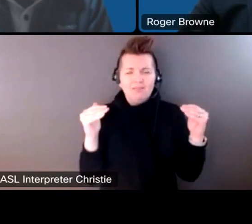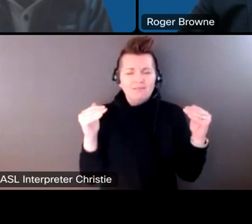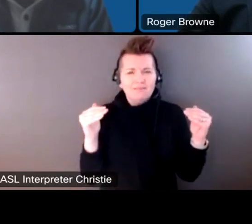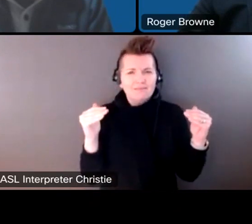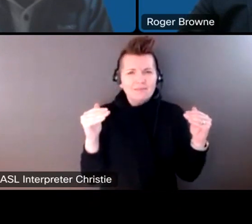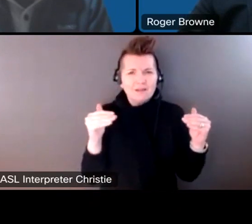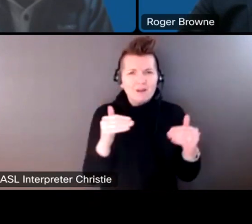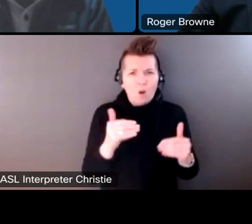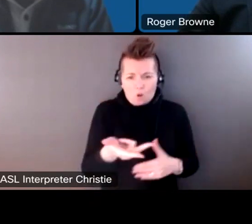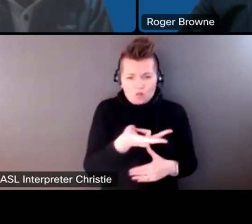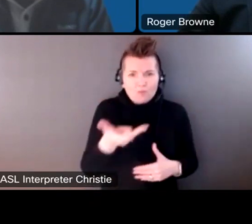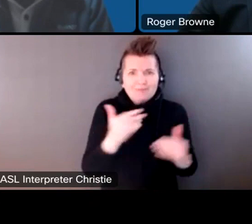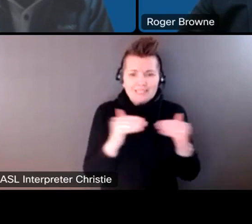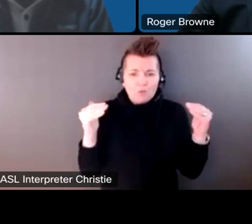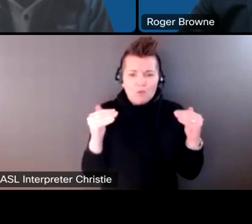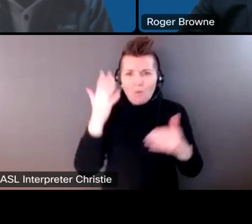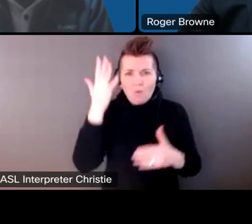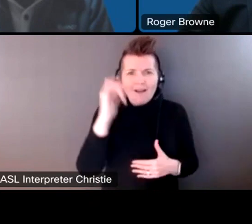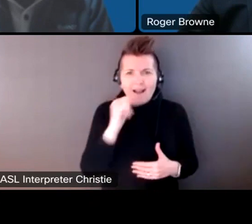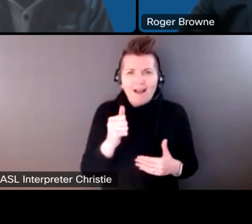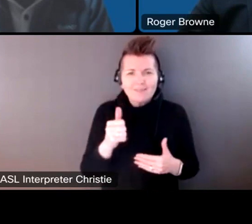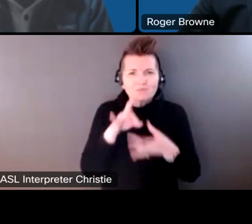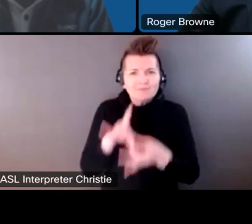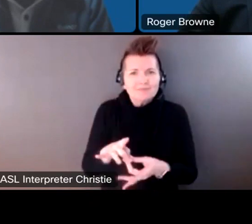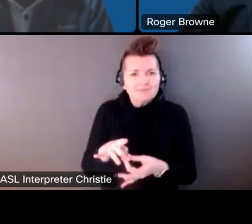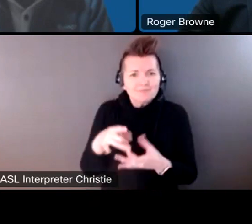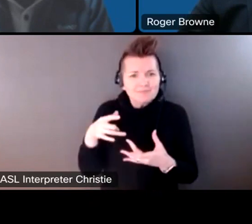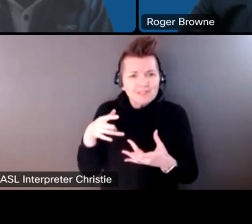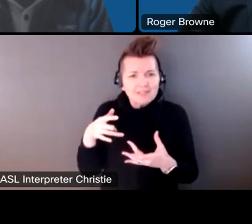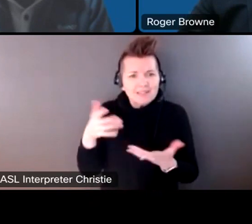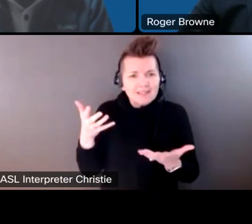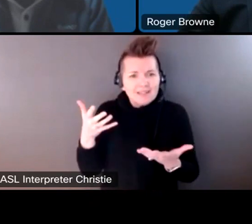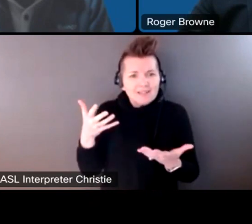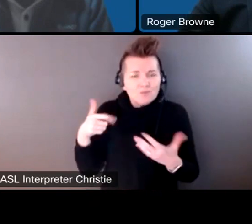closing bike lanes and sidewalks? And make it impossible?